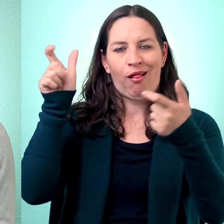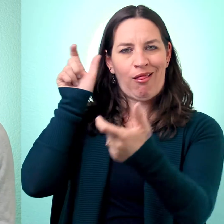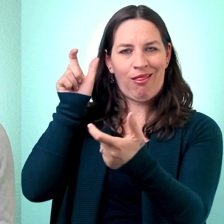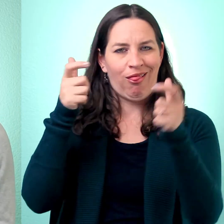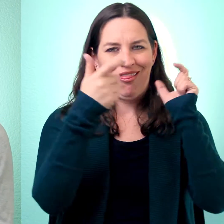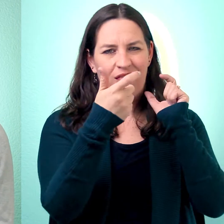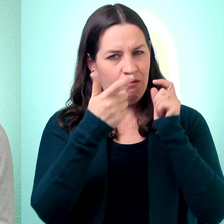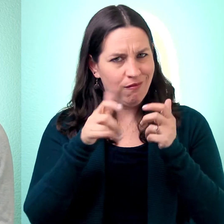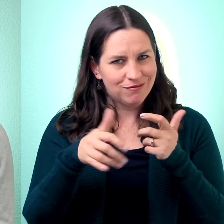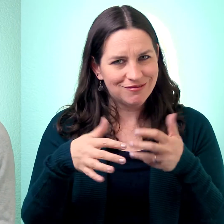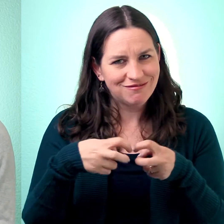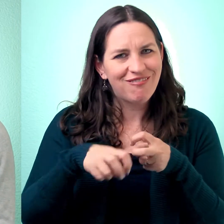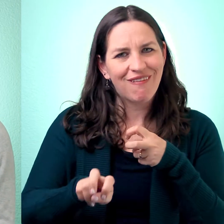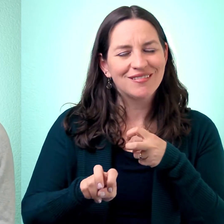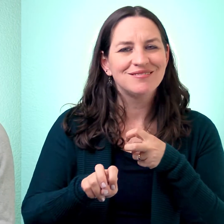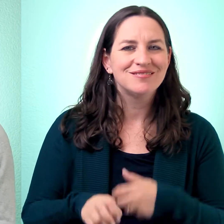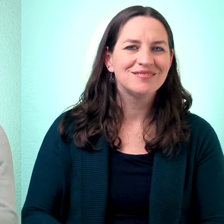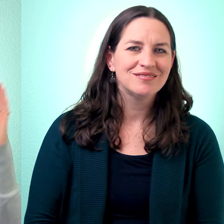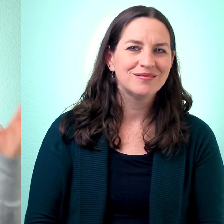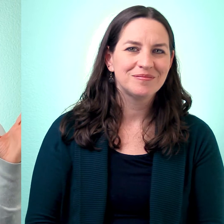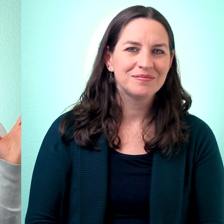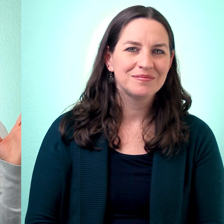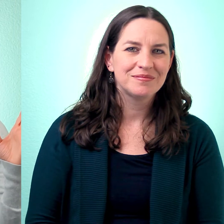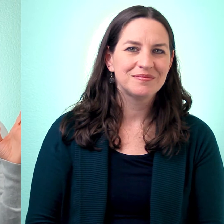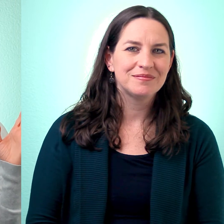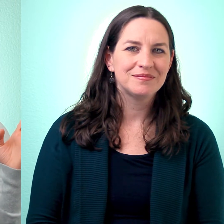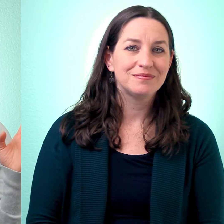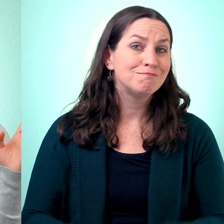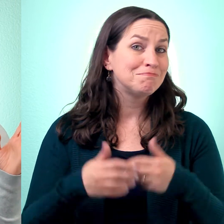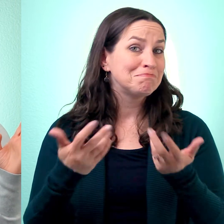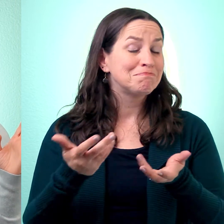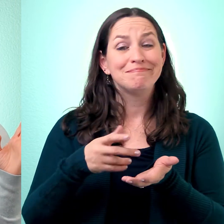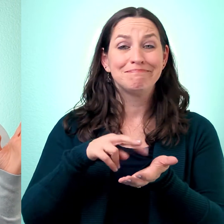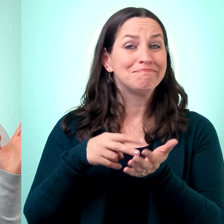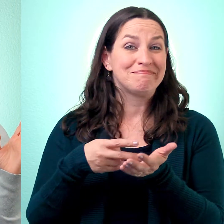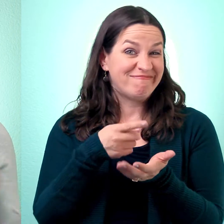That can be really difficult for our brain to switch from one part of that spectrum to the other part of that spectrum.